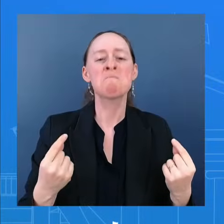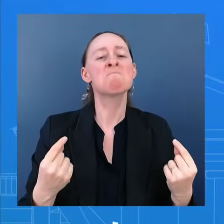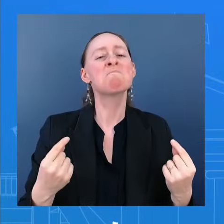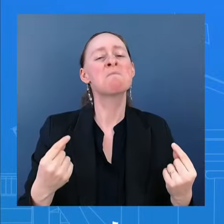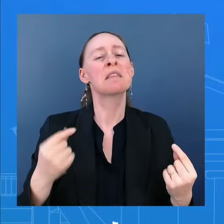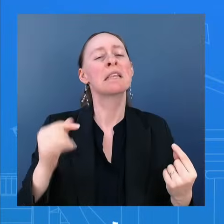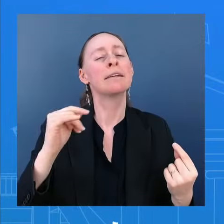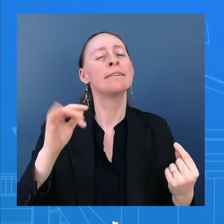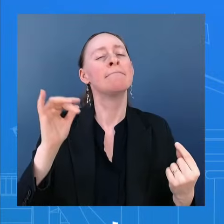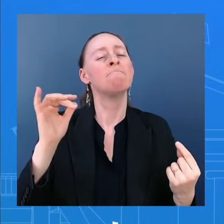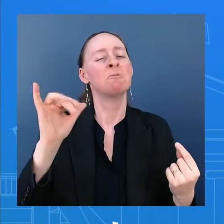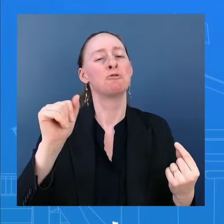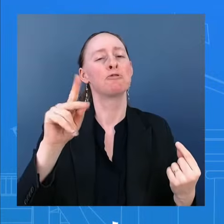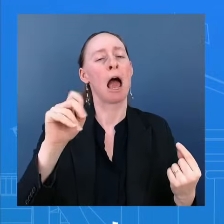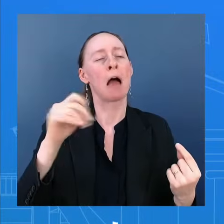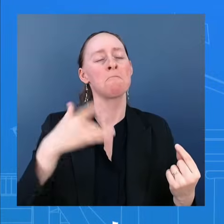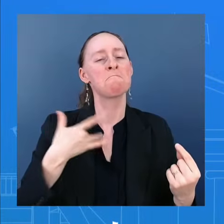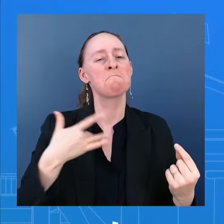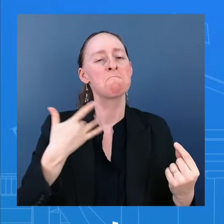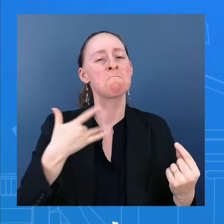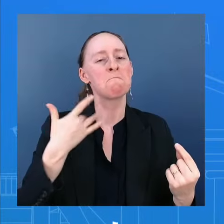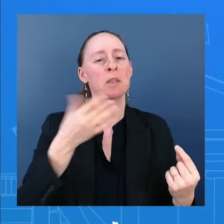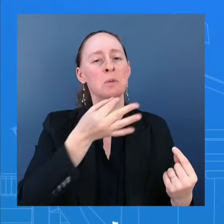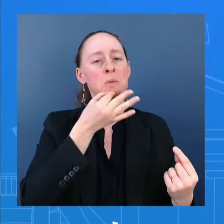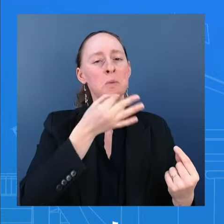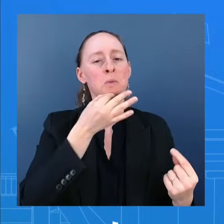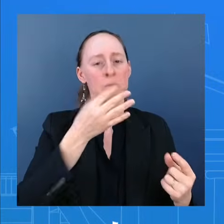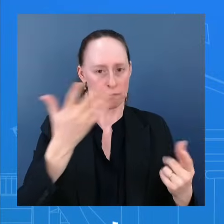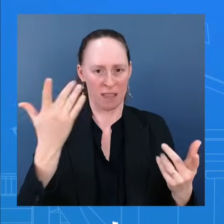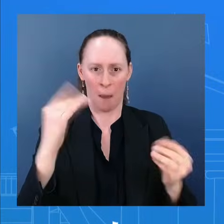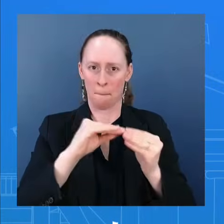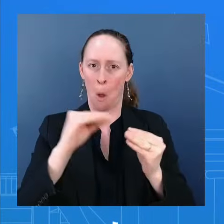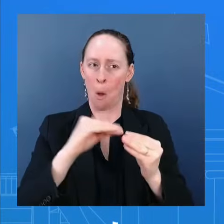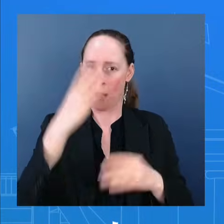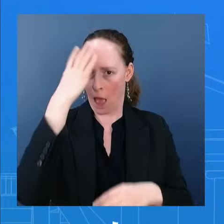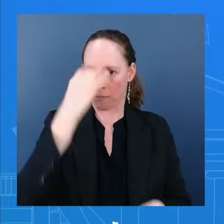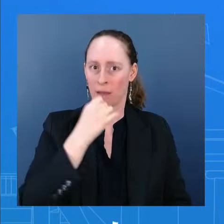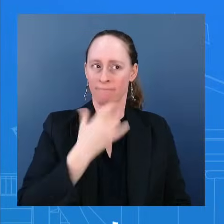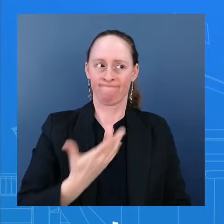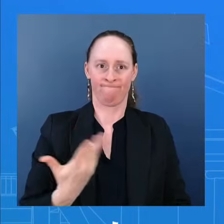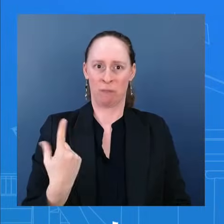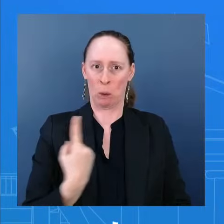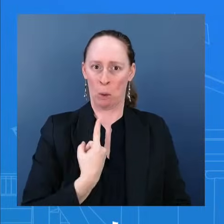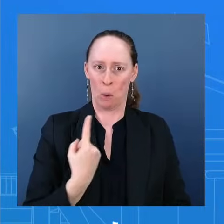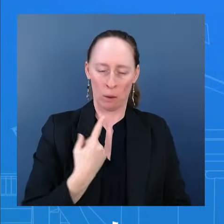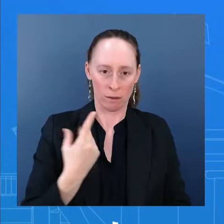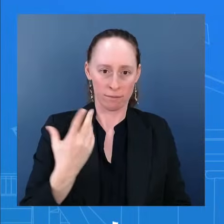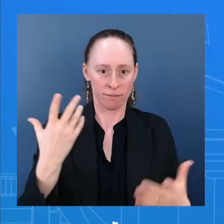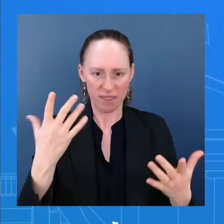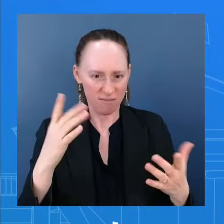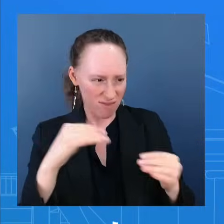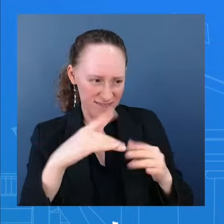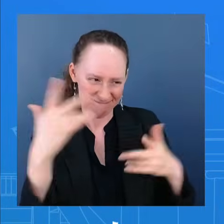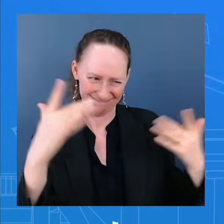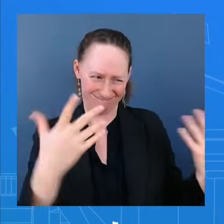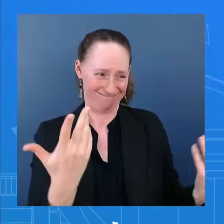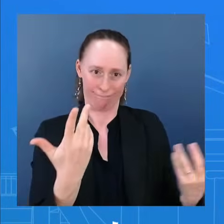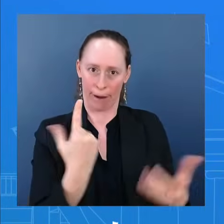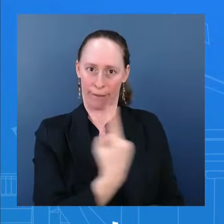put on anybody who is supporting Hamas. And now, given where they are and how weakened they are,